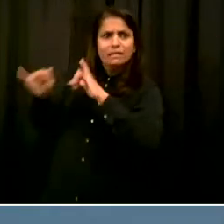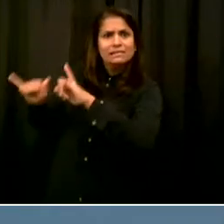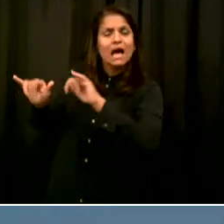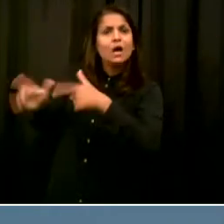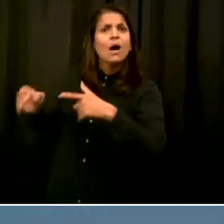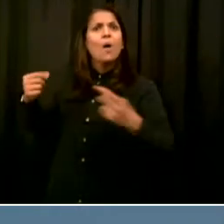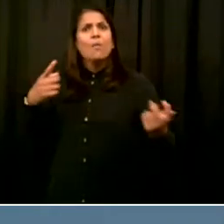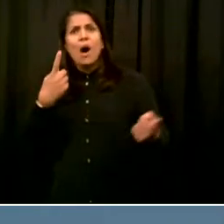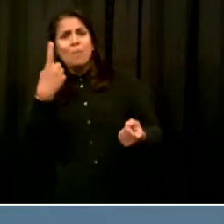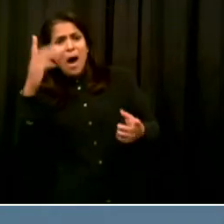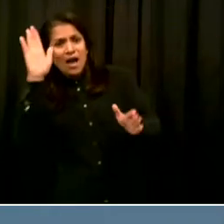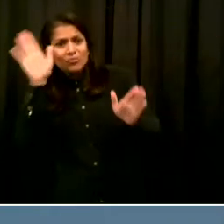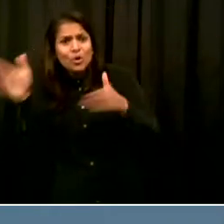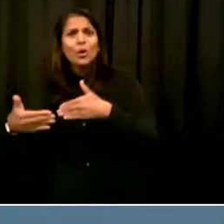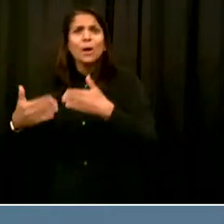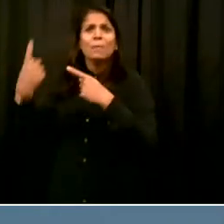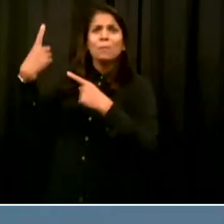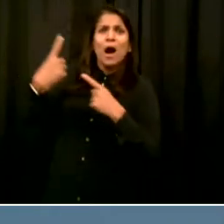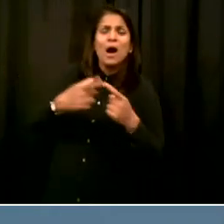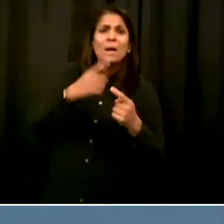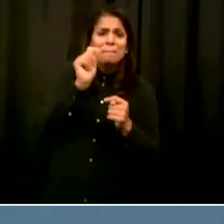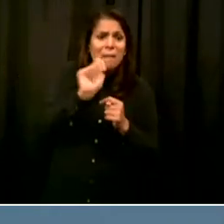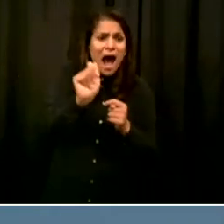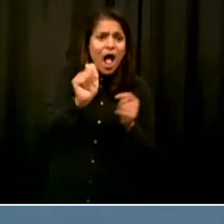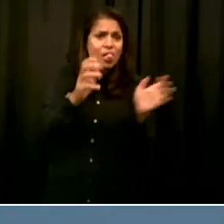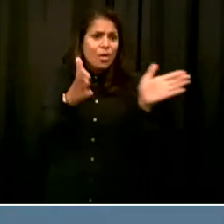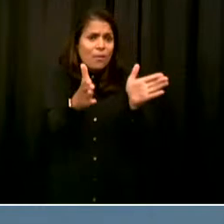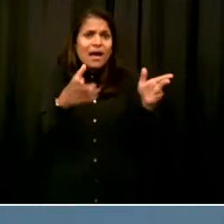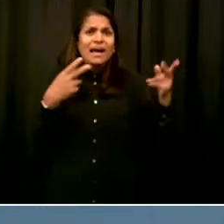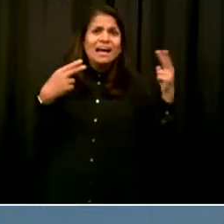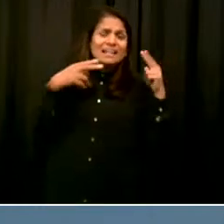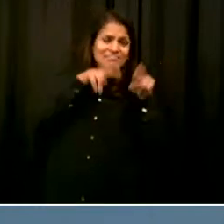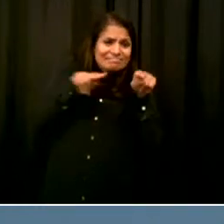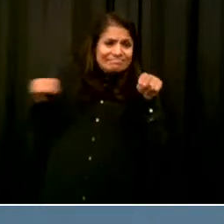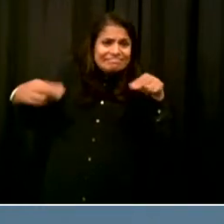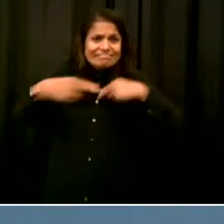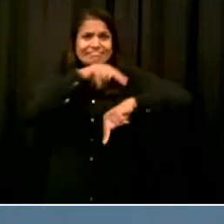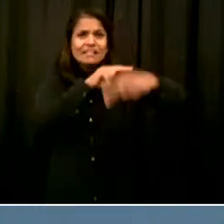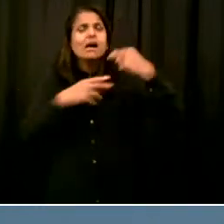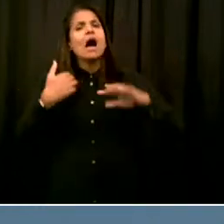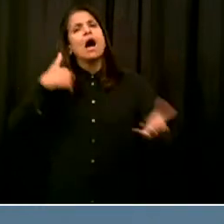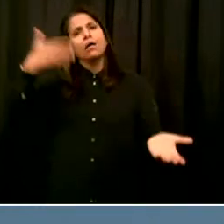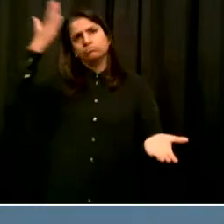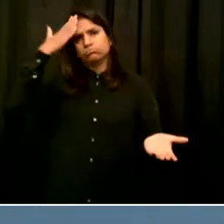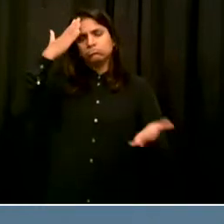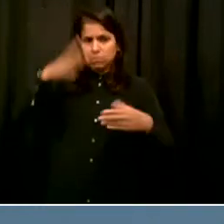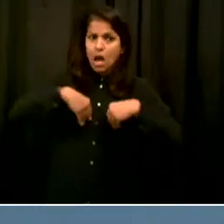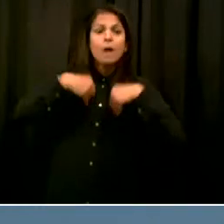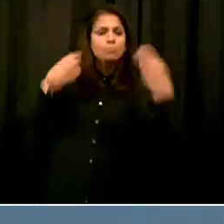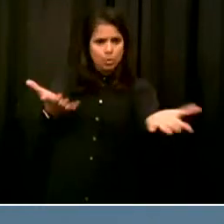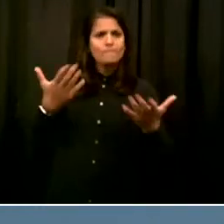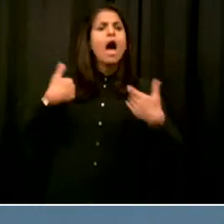SPEEEIACLLLY IF THEY SHARE ONON